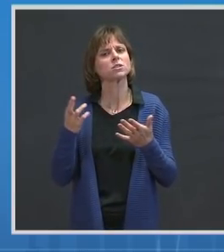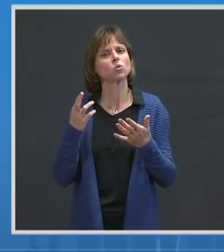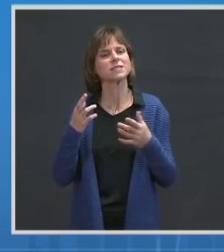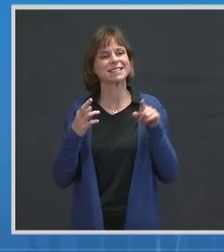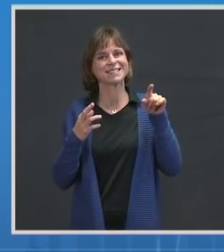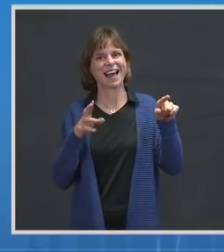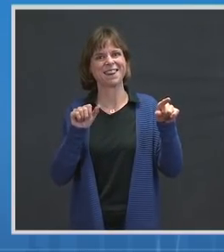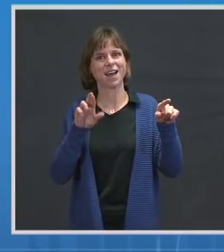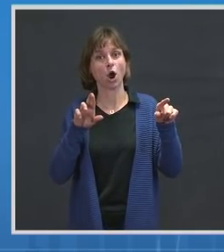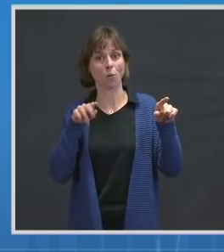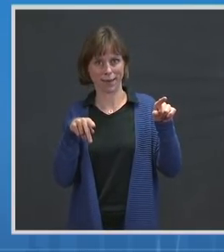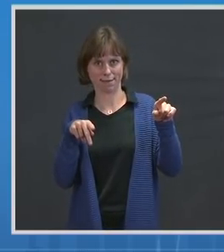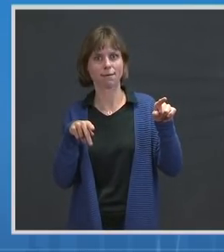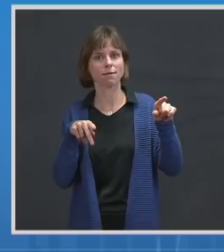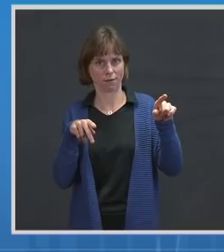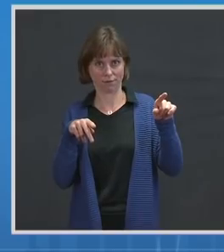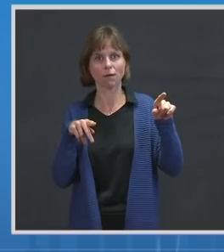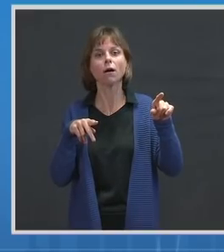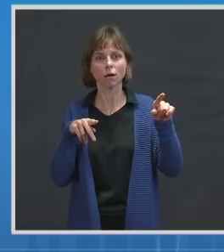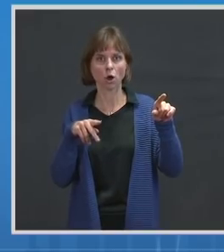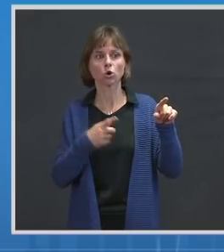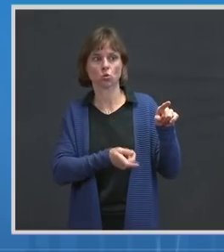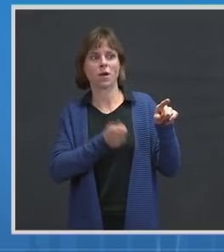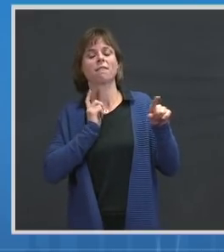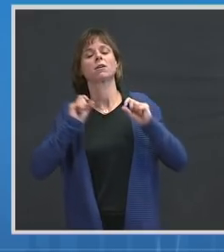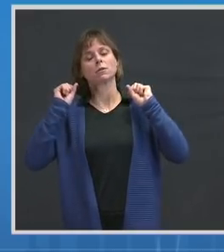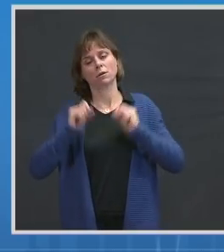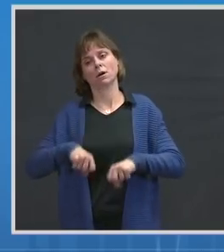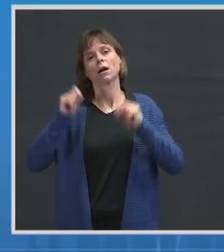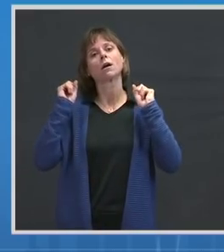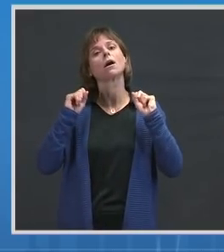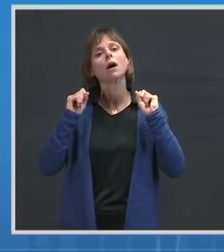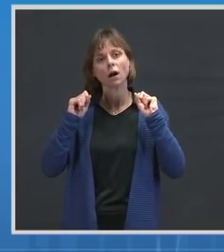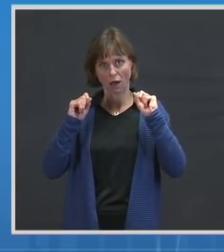to really give us the opportunity to scale testing at the way we need to do it,